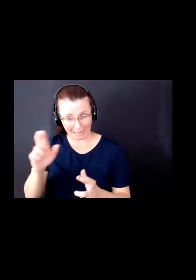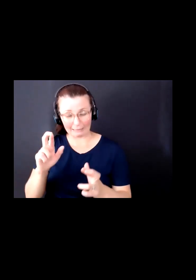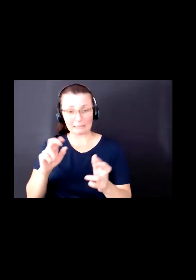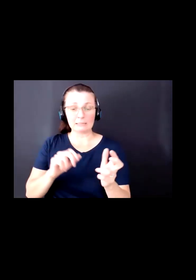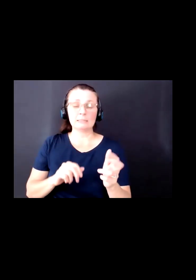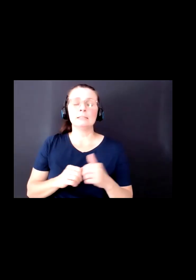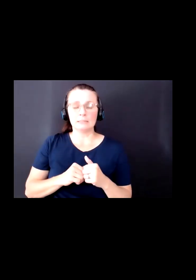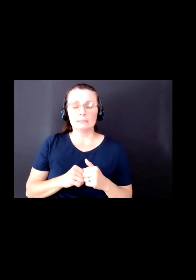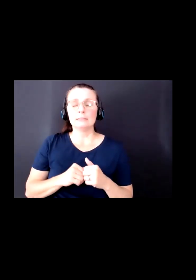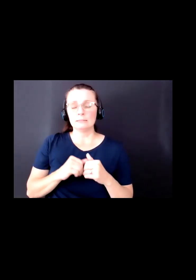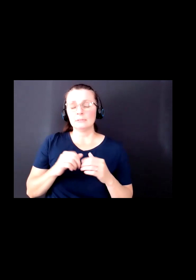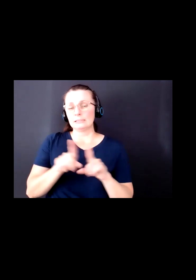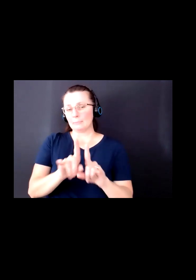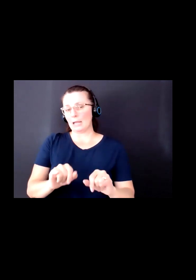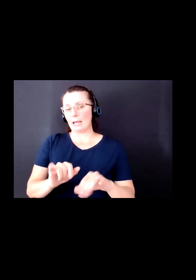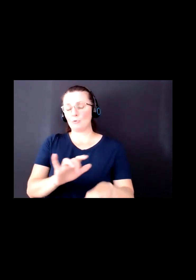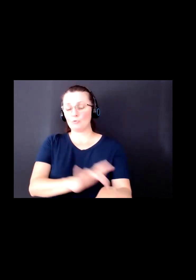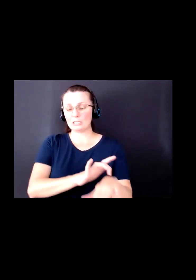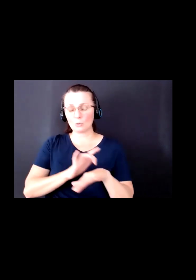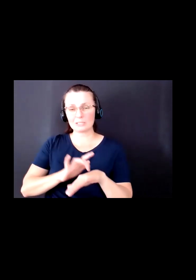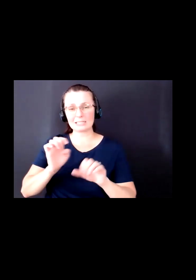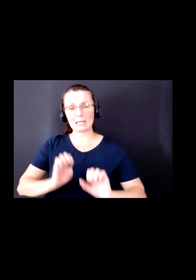resources. And essential emergency supplies. There are